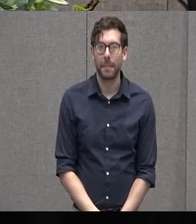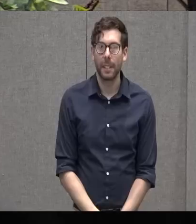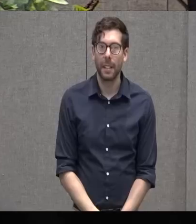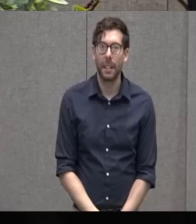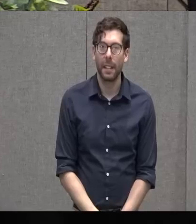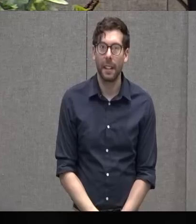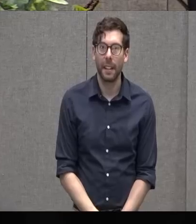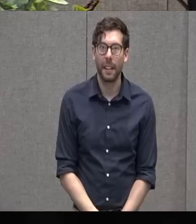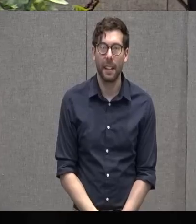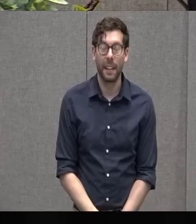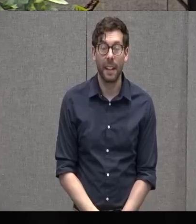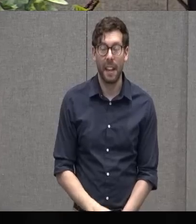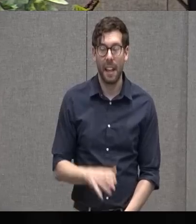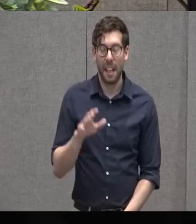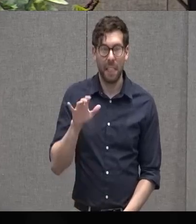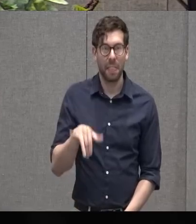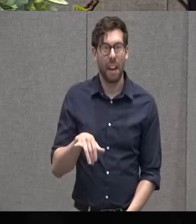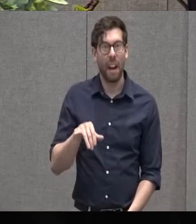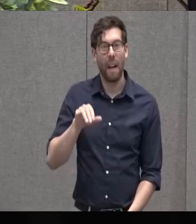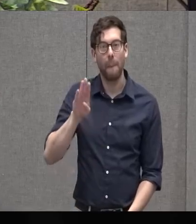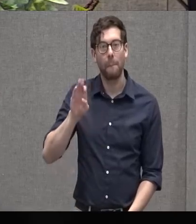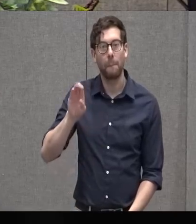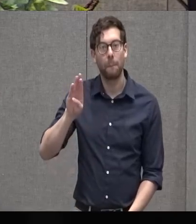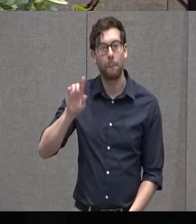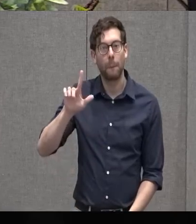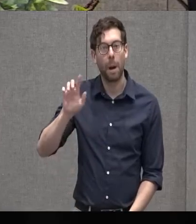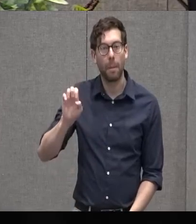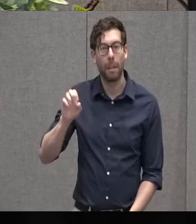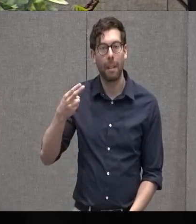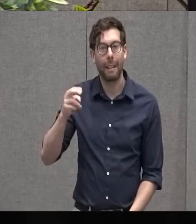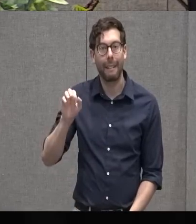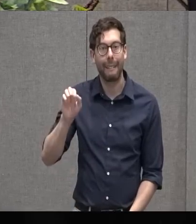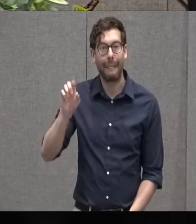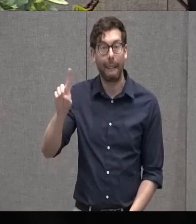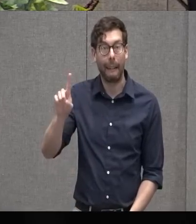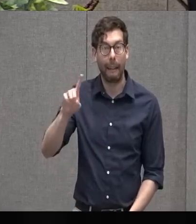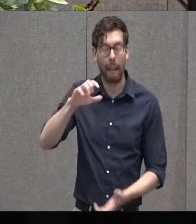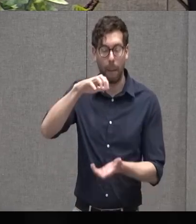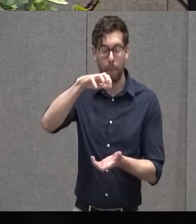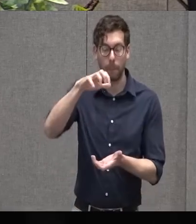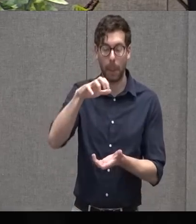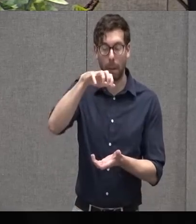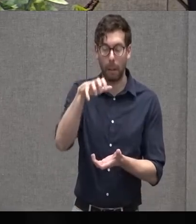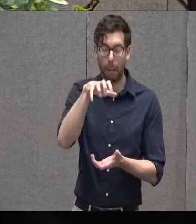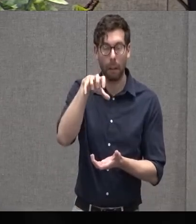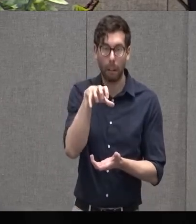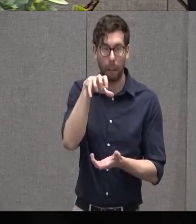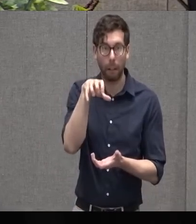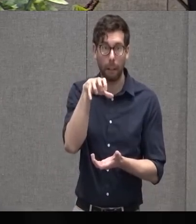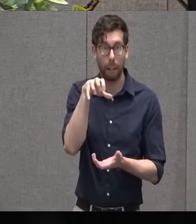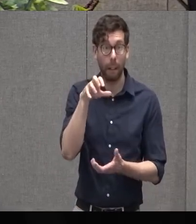This bobble head, I love bobble heads. Have you seen a bobble head before?